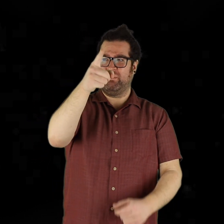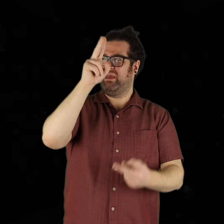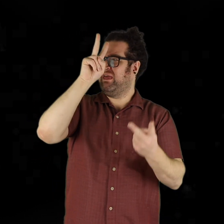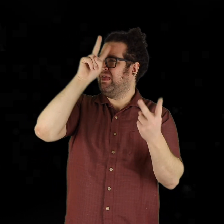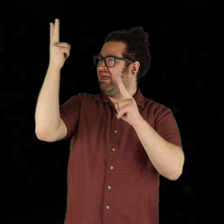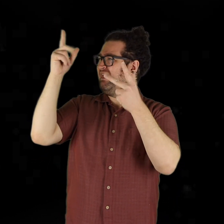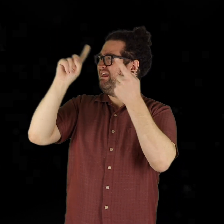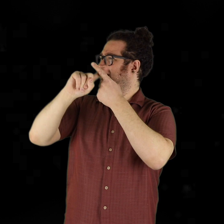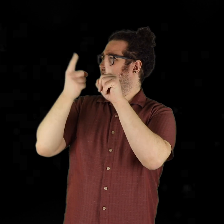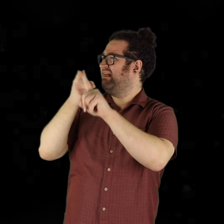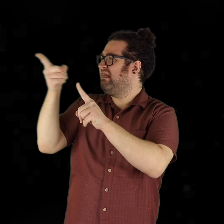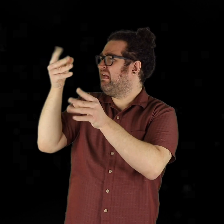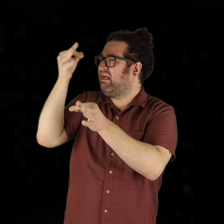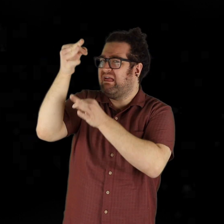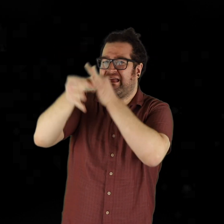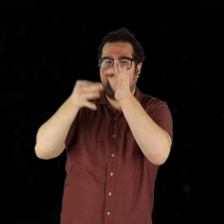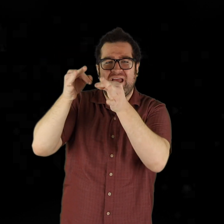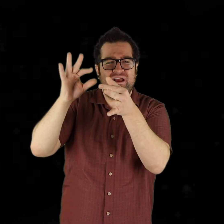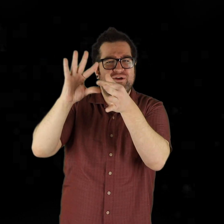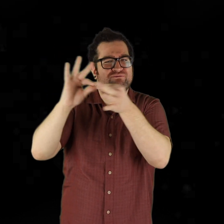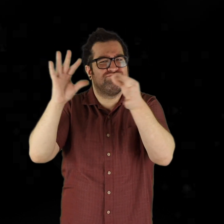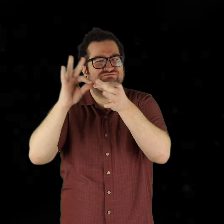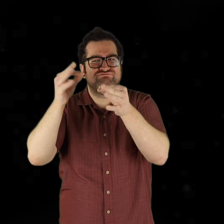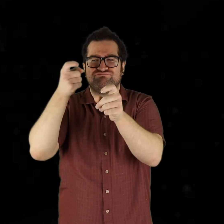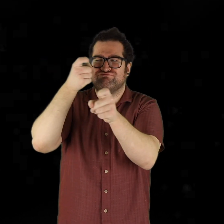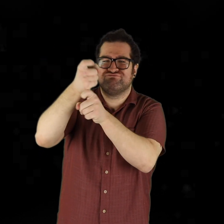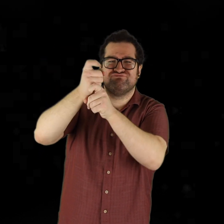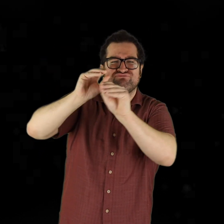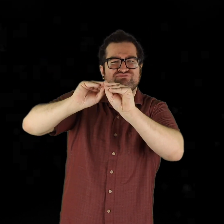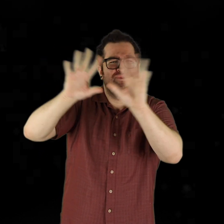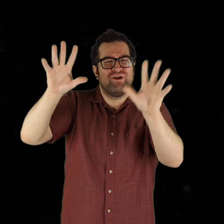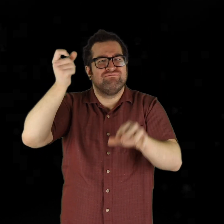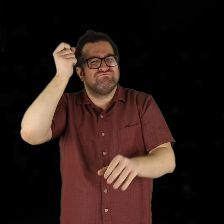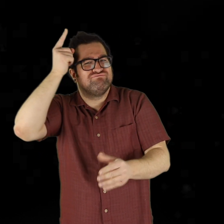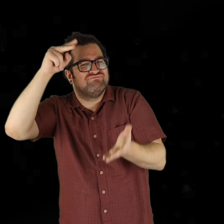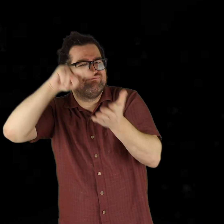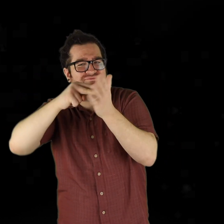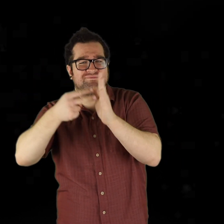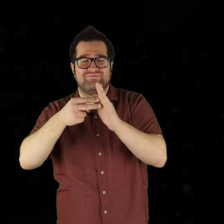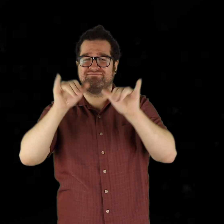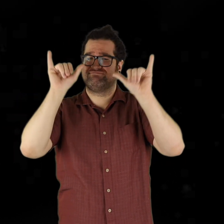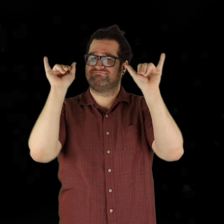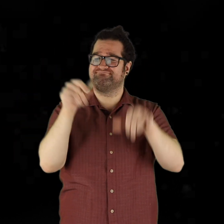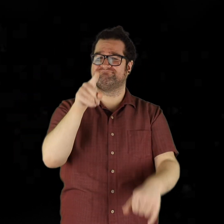Or misunderstand the words of a friend Who is trying to make a joke clear,